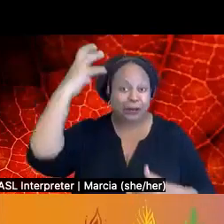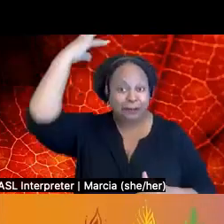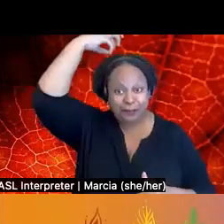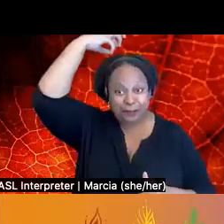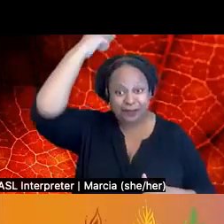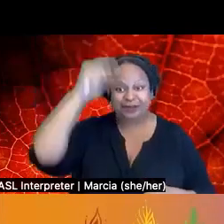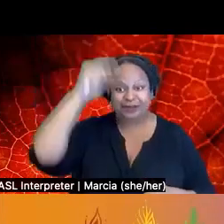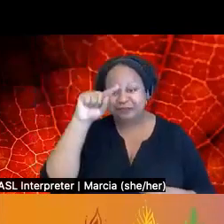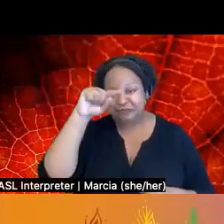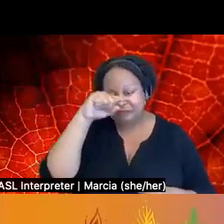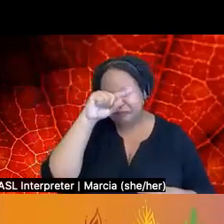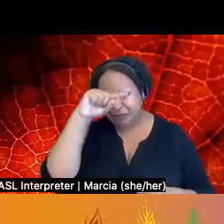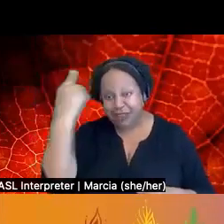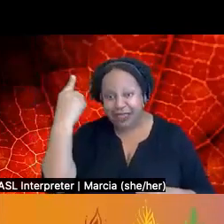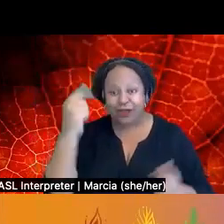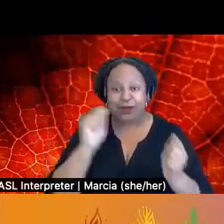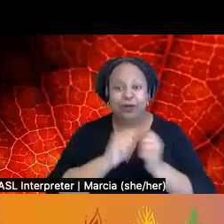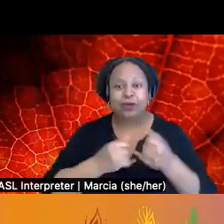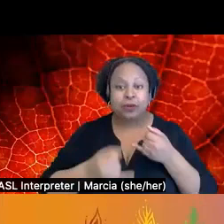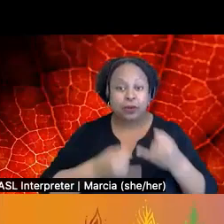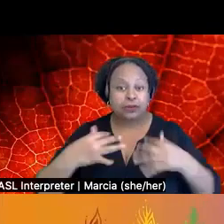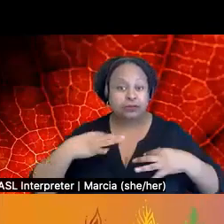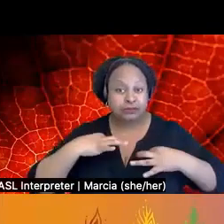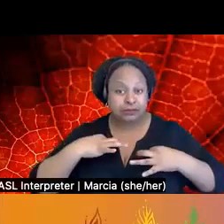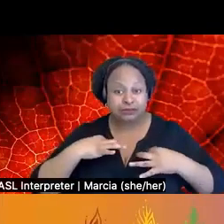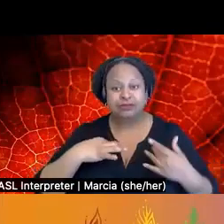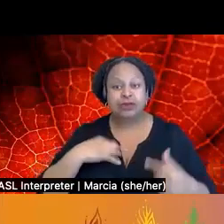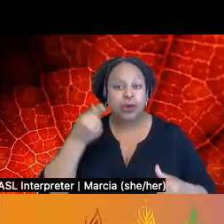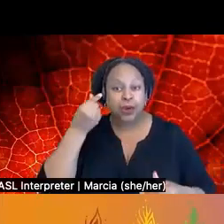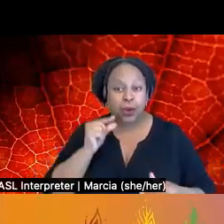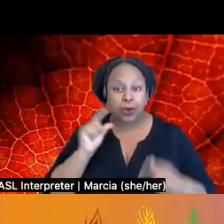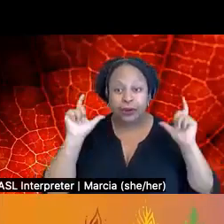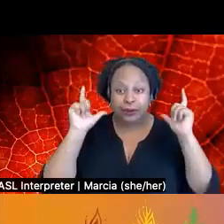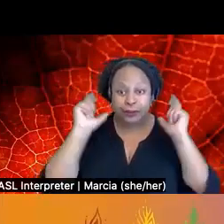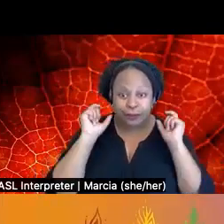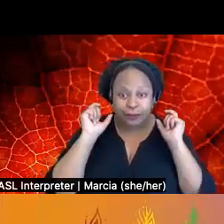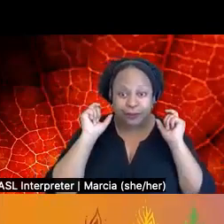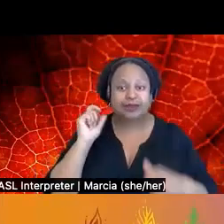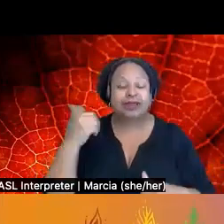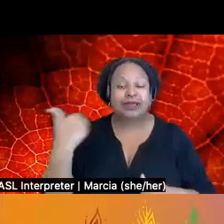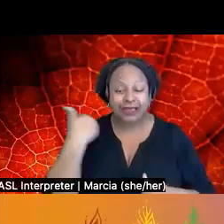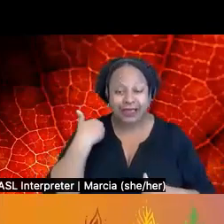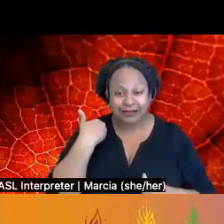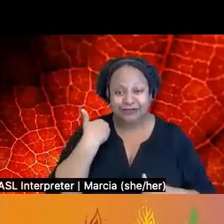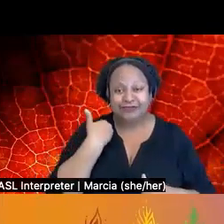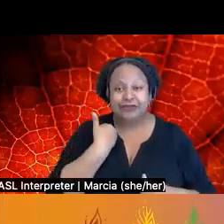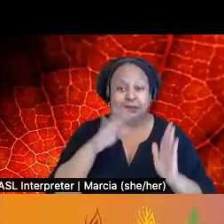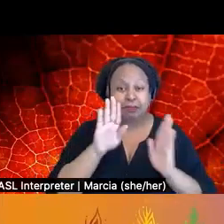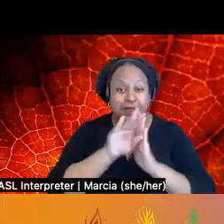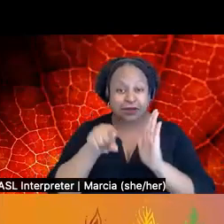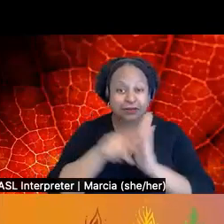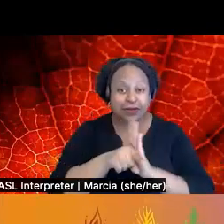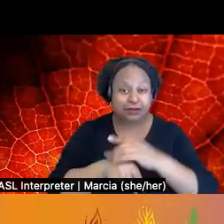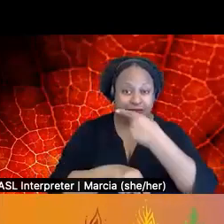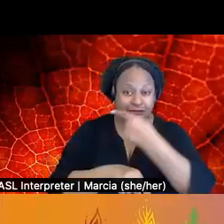I'm wearing an orange top and gold earrings and I have a background that celebrates,